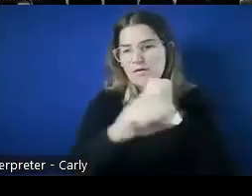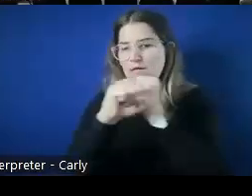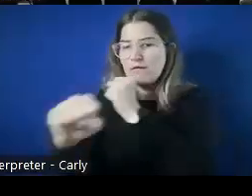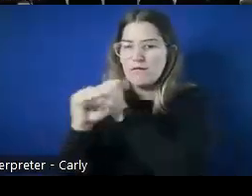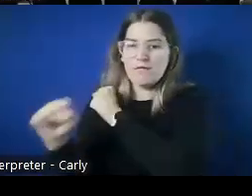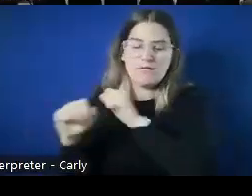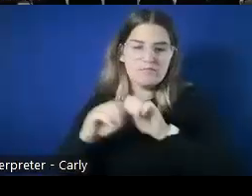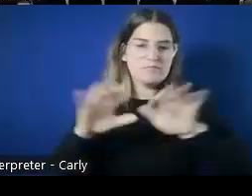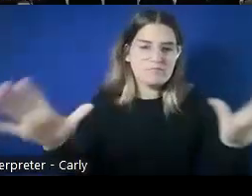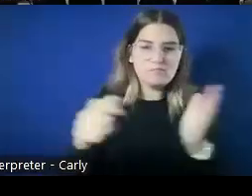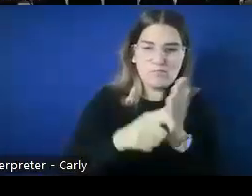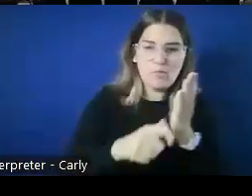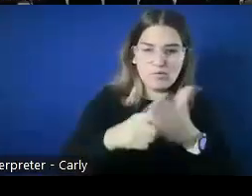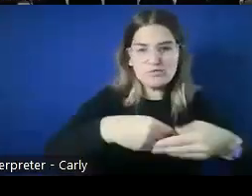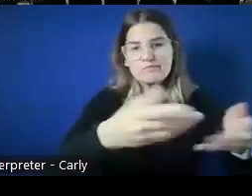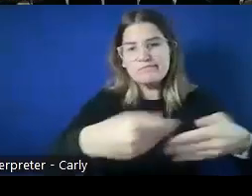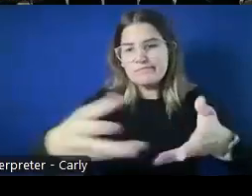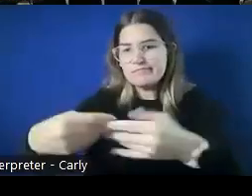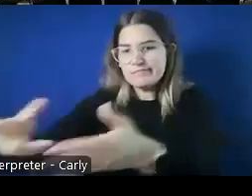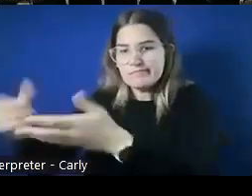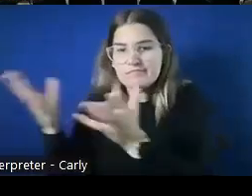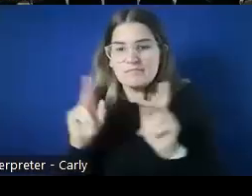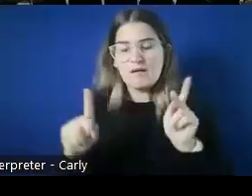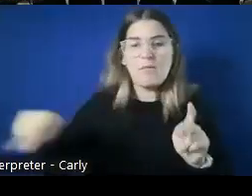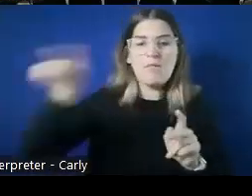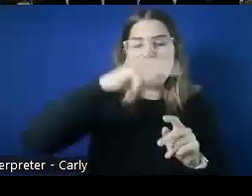those kinds of things for families to really understand and then what we're sharing with all